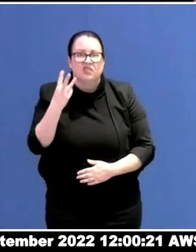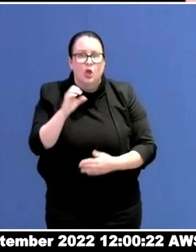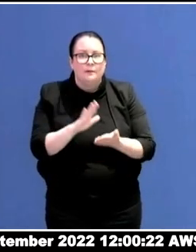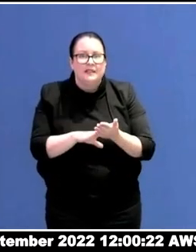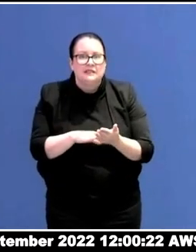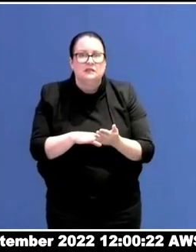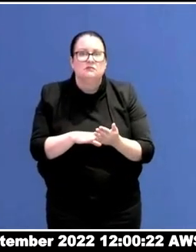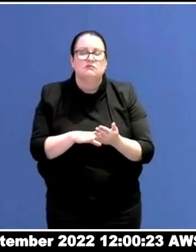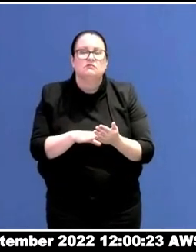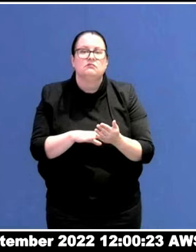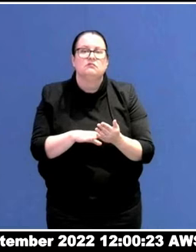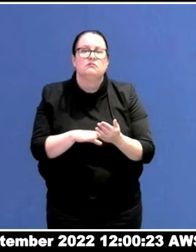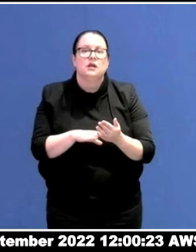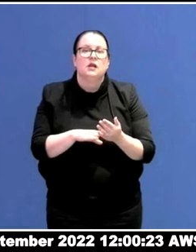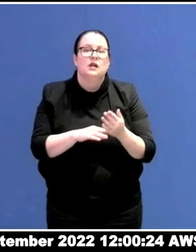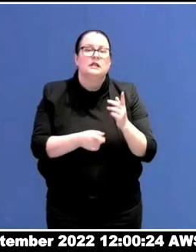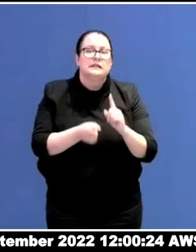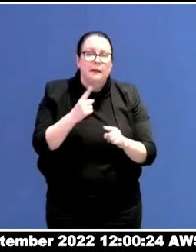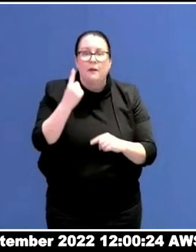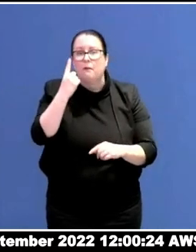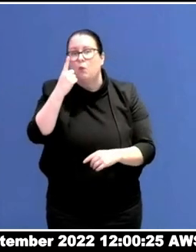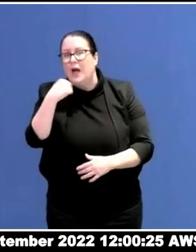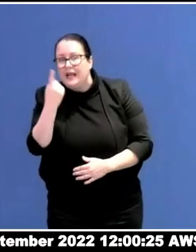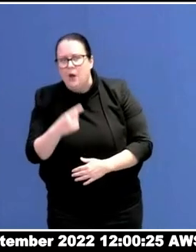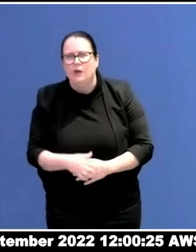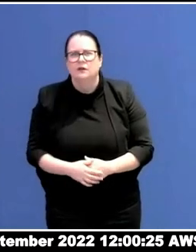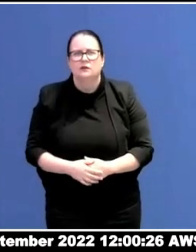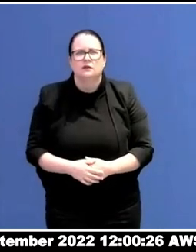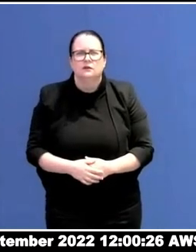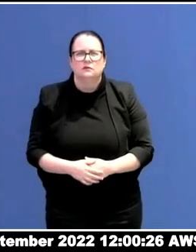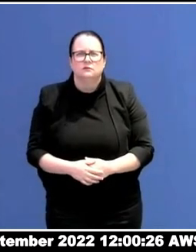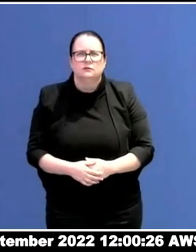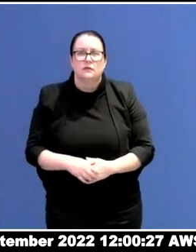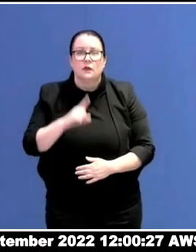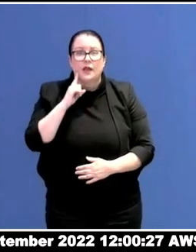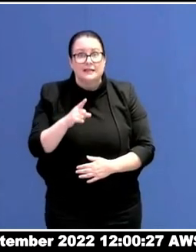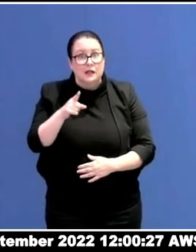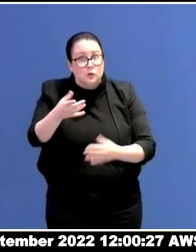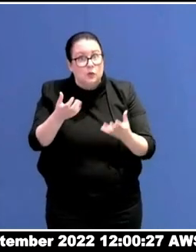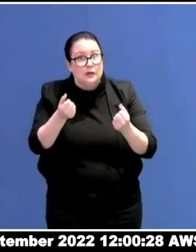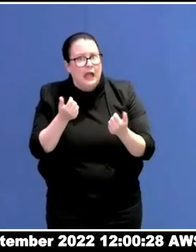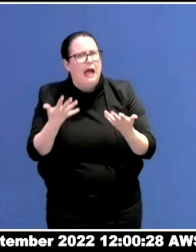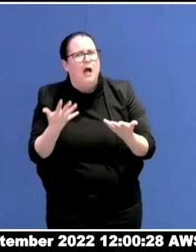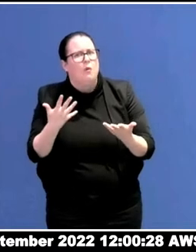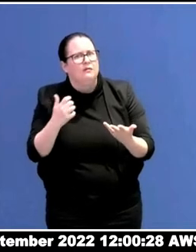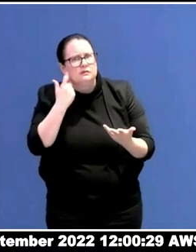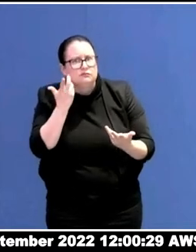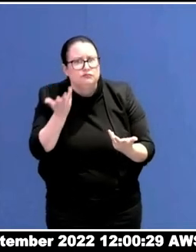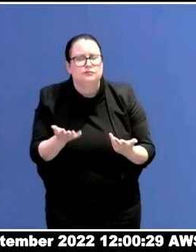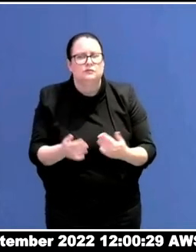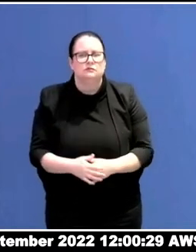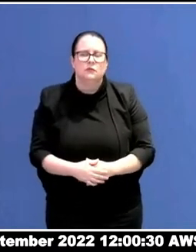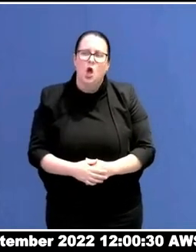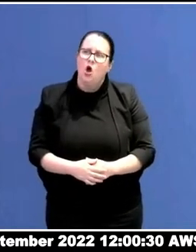Sometimes 30 minutes, sometimes an hour." I said, "How often was that?" "Oh, like two